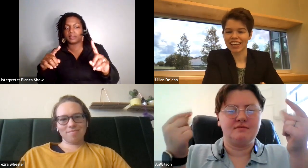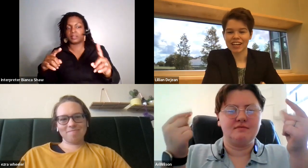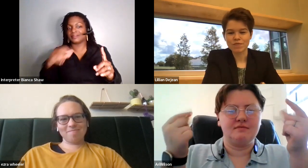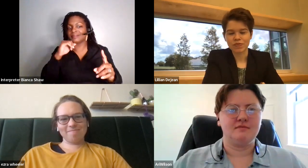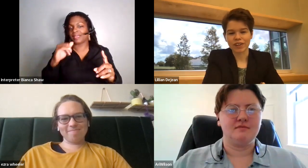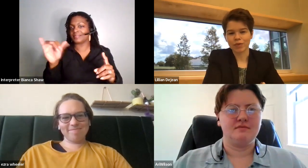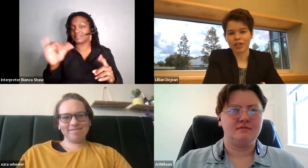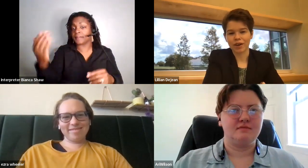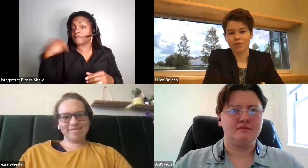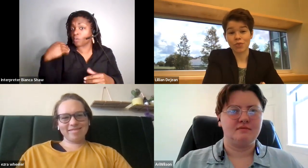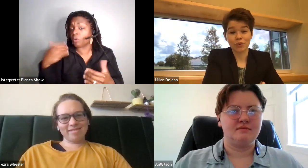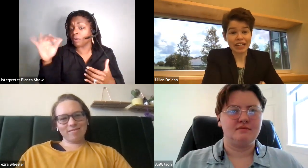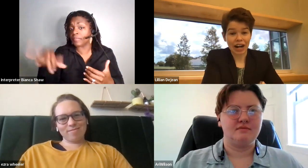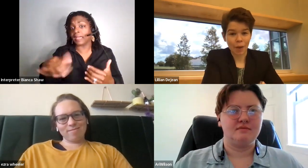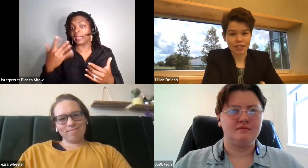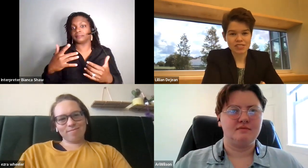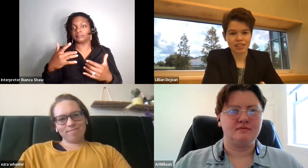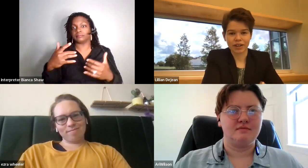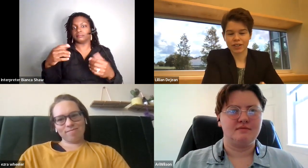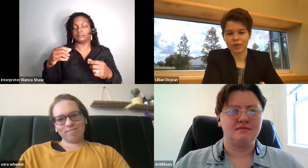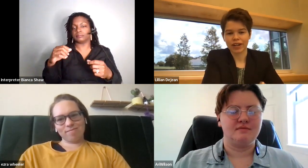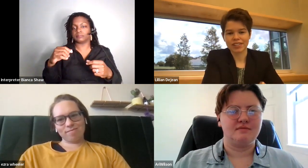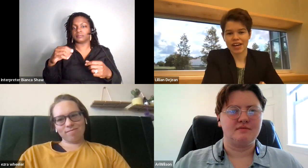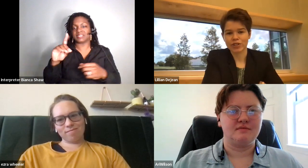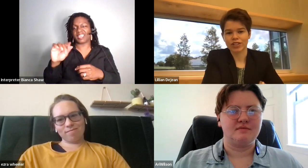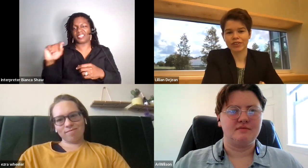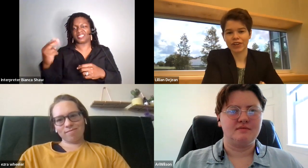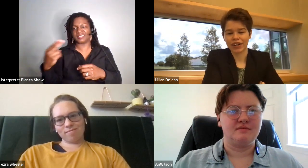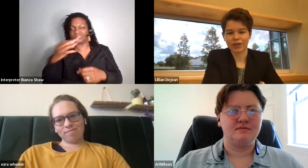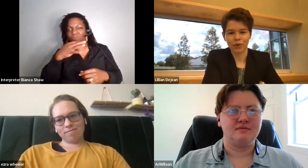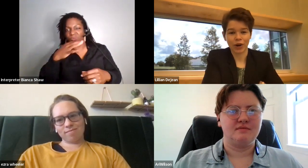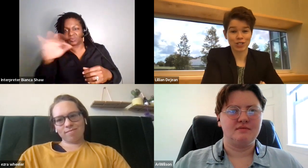We have 3 comments in our Q and a section.